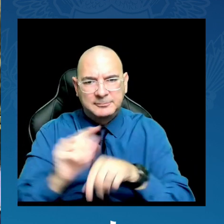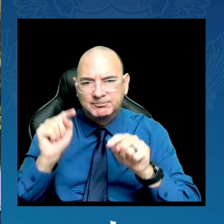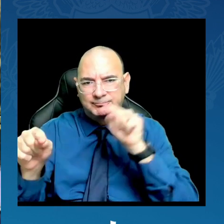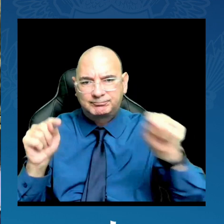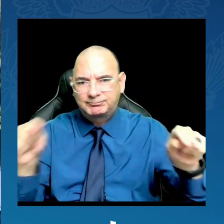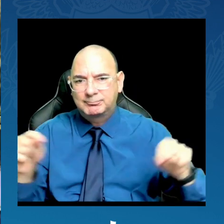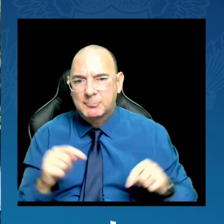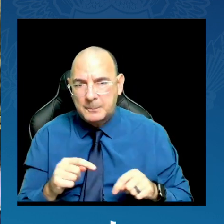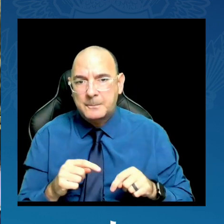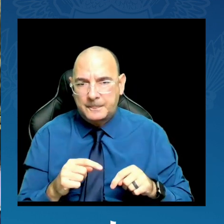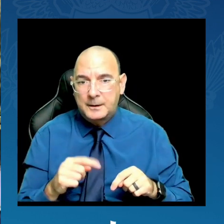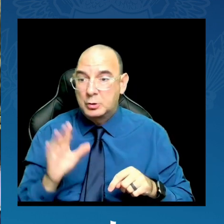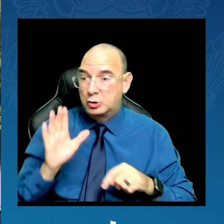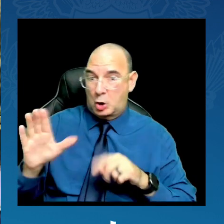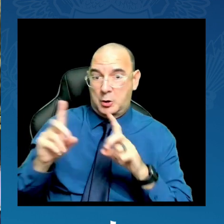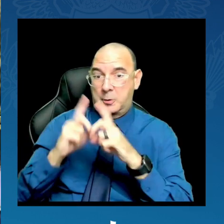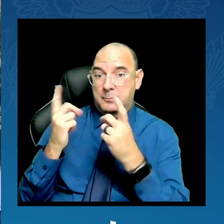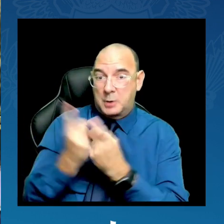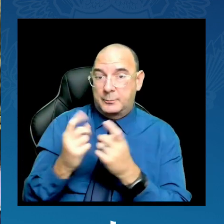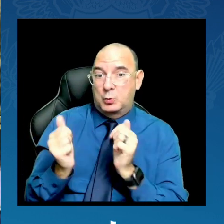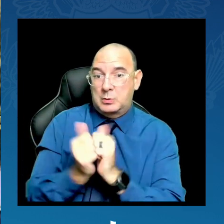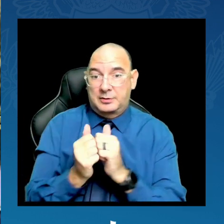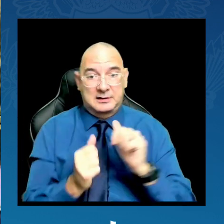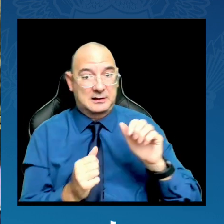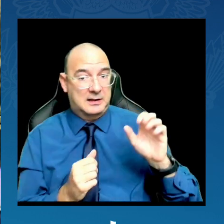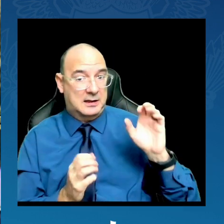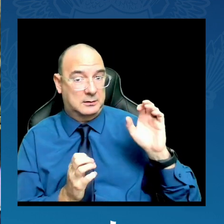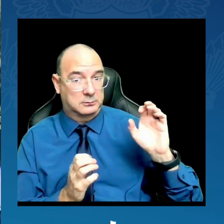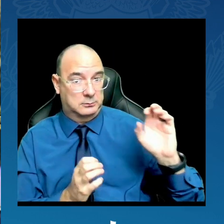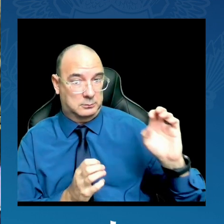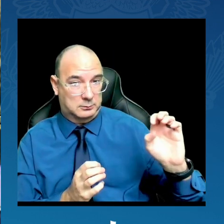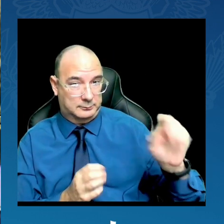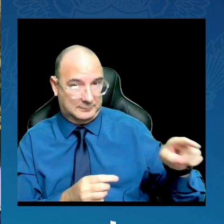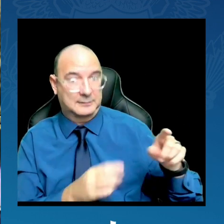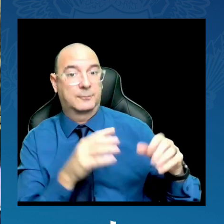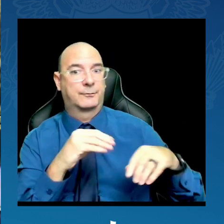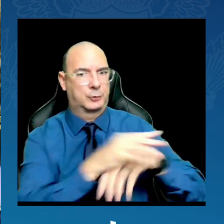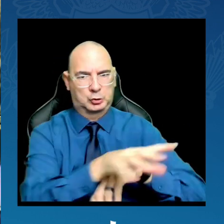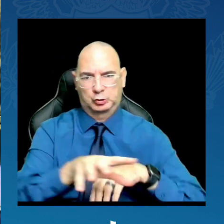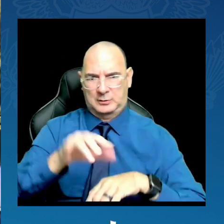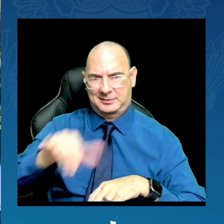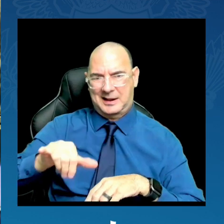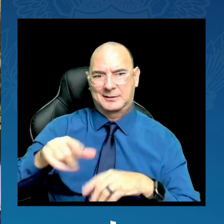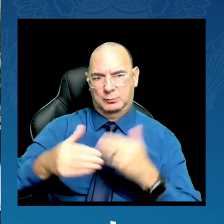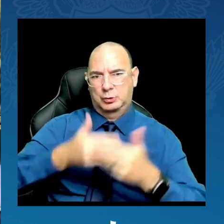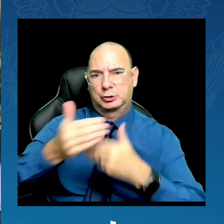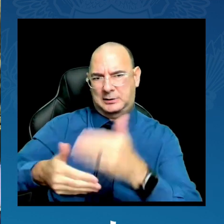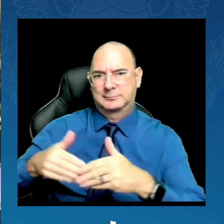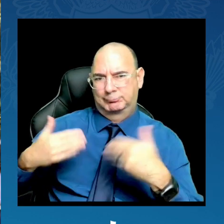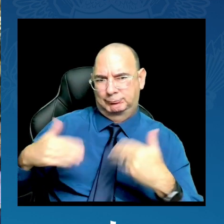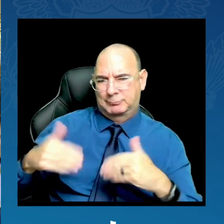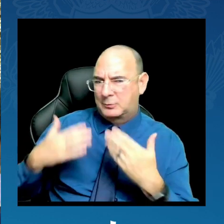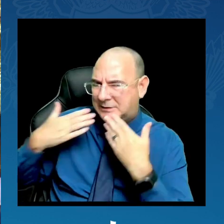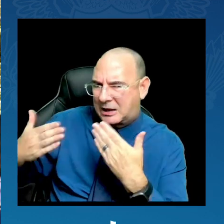has been very influential on moving that along. So thank you for that. Assistant Secretary of State Monica Medina